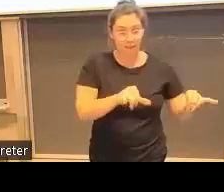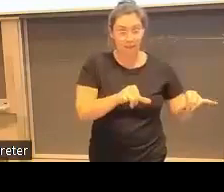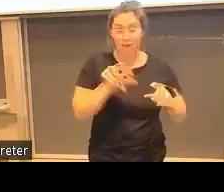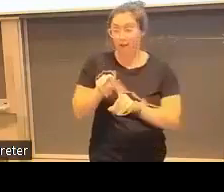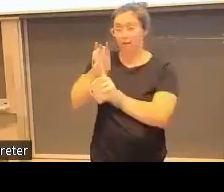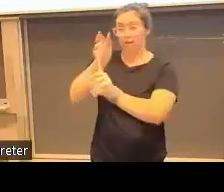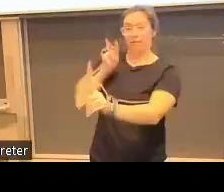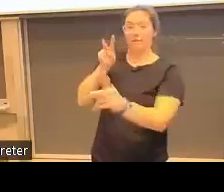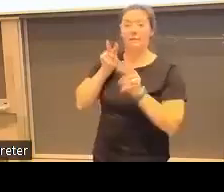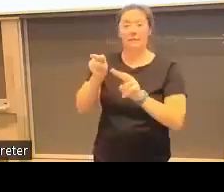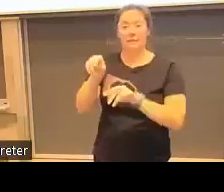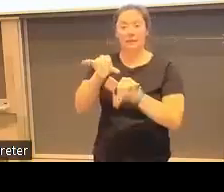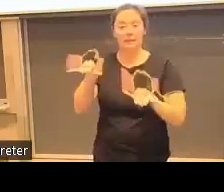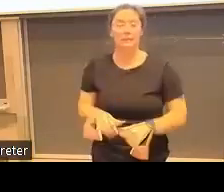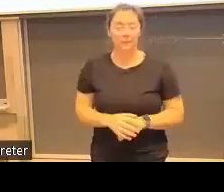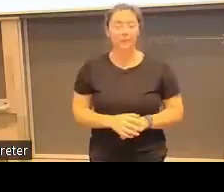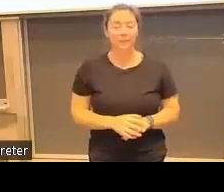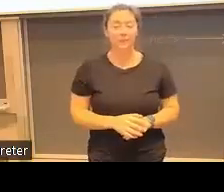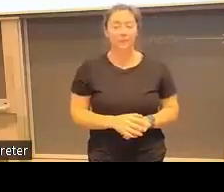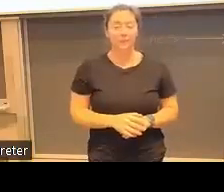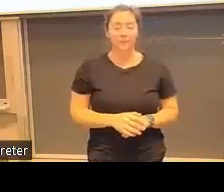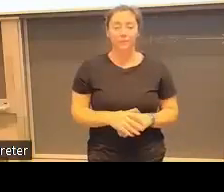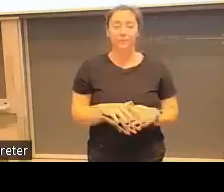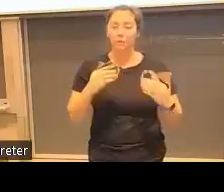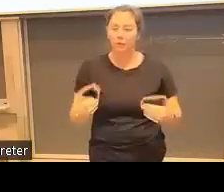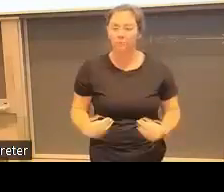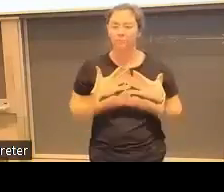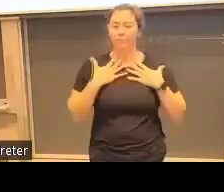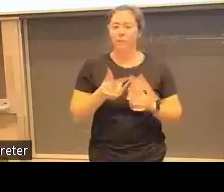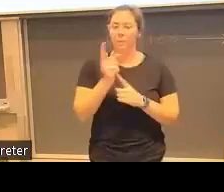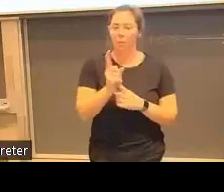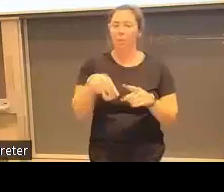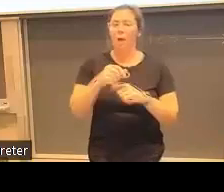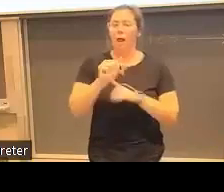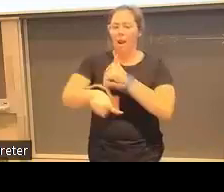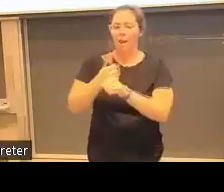system some of my most meaningful moments have been those when alumni have reached out afterward